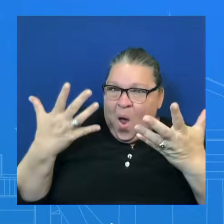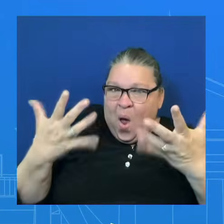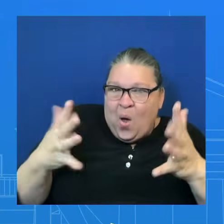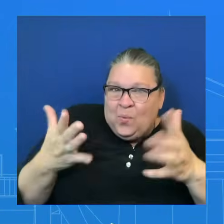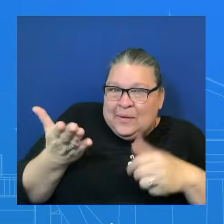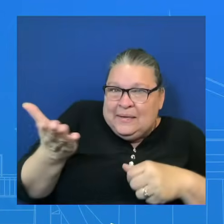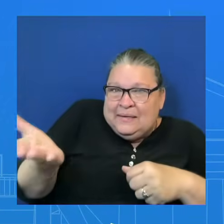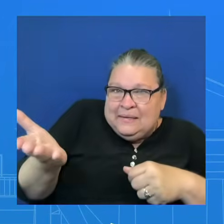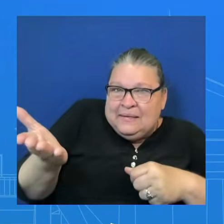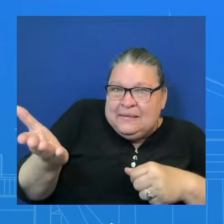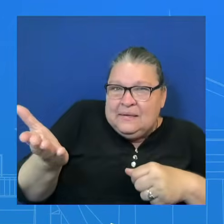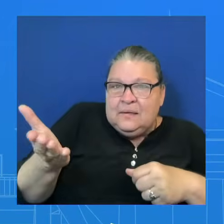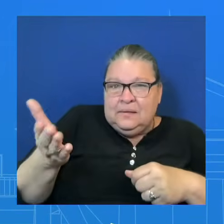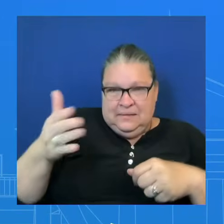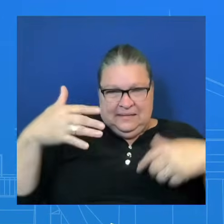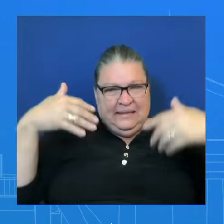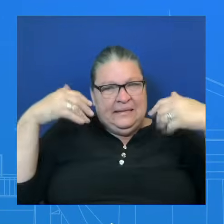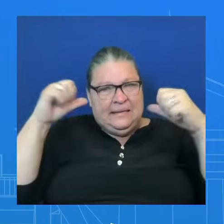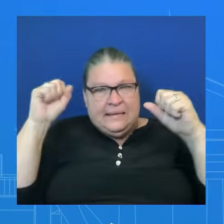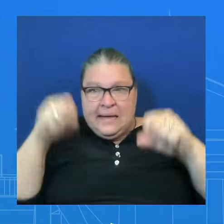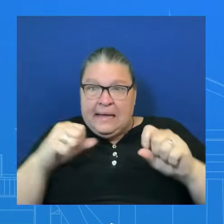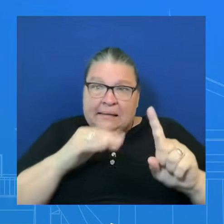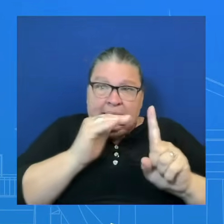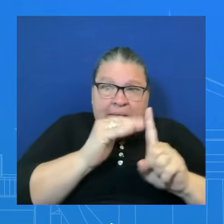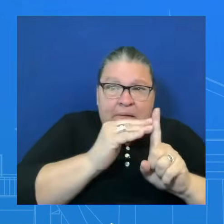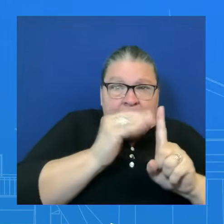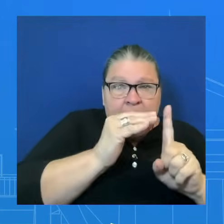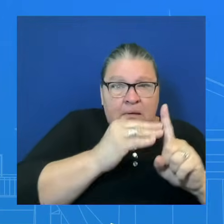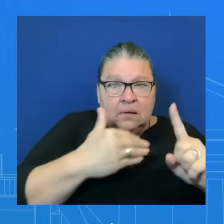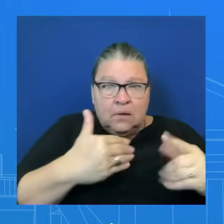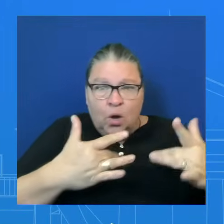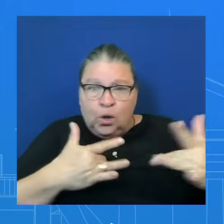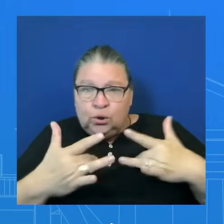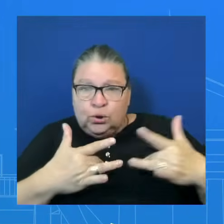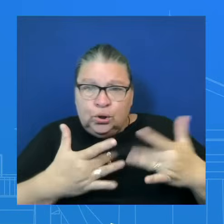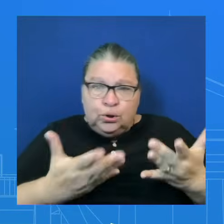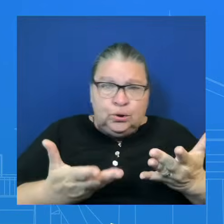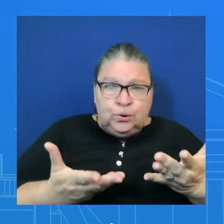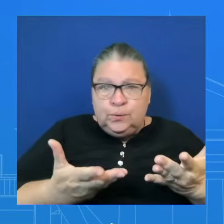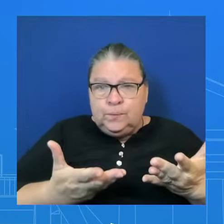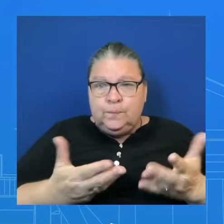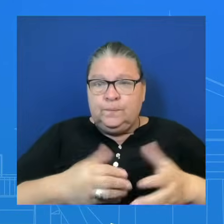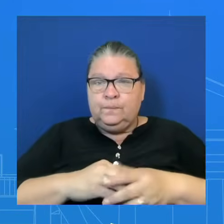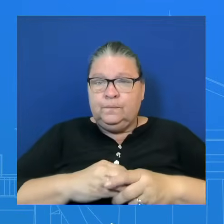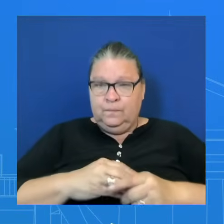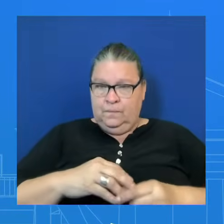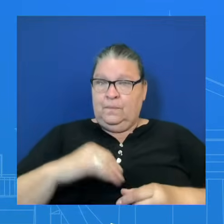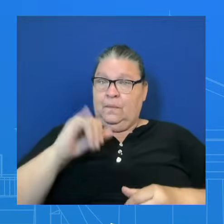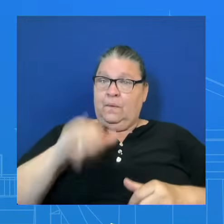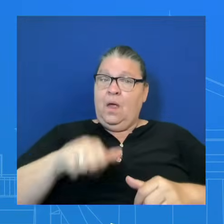so this wasn't a new message that the Chinese were hearing. But I think you can also understand, Jacqui, that particularly when times are tense,